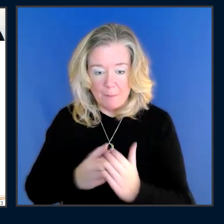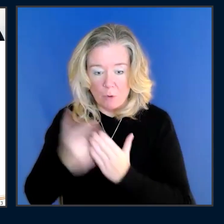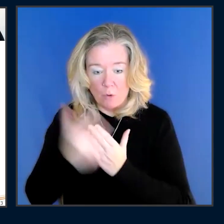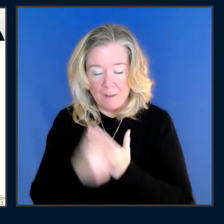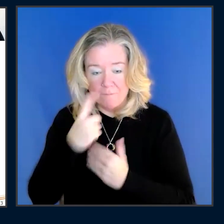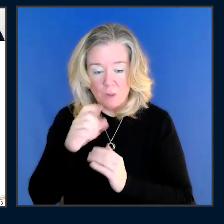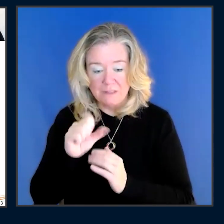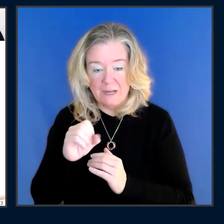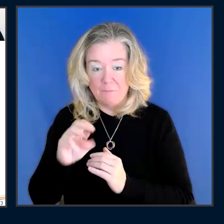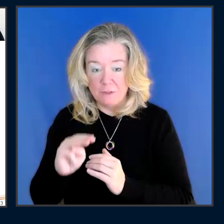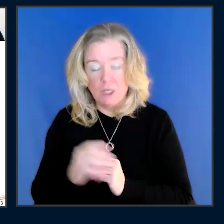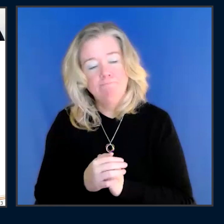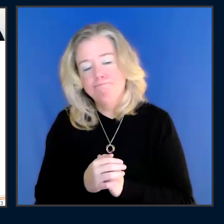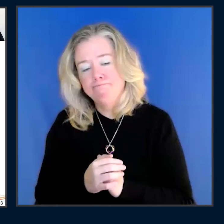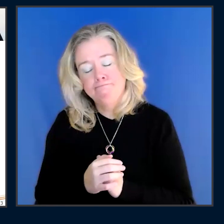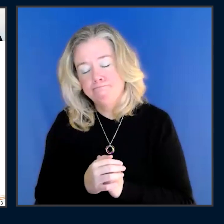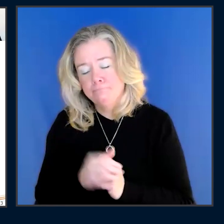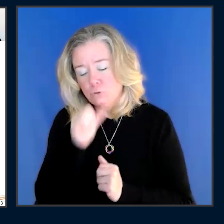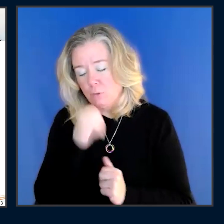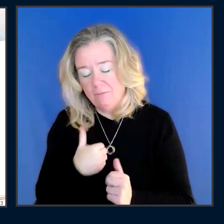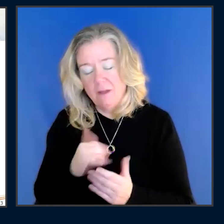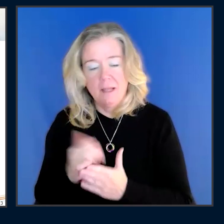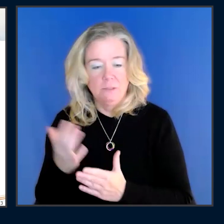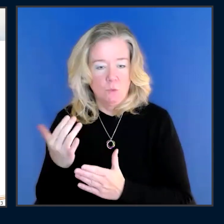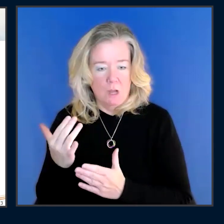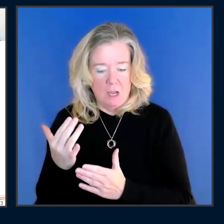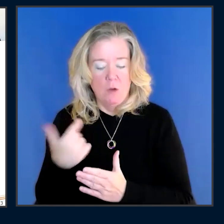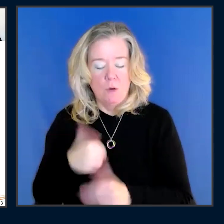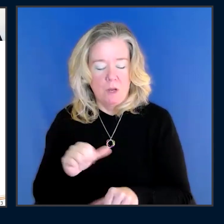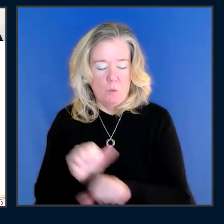for deaf education in Michigan. But that is one reason